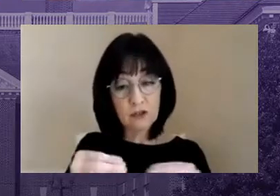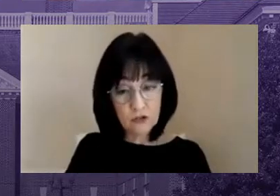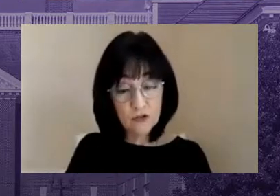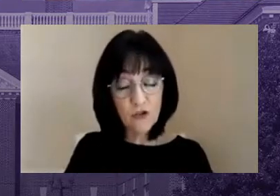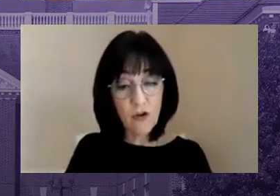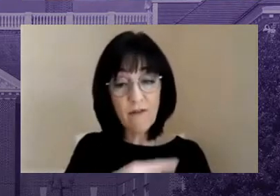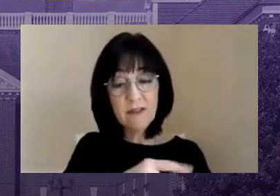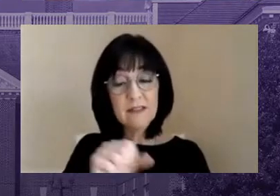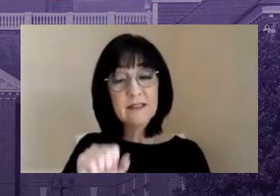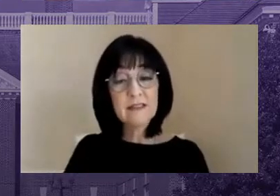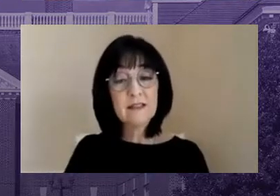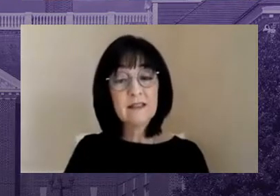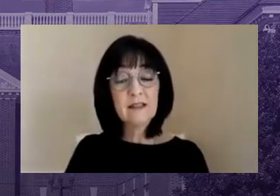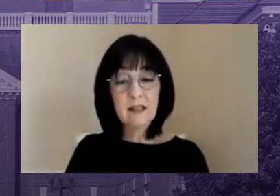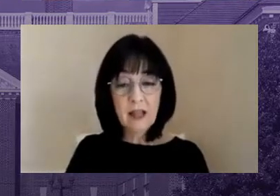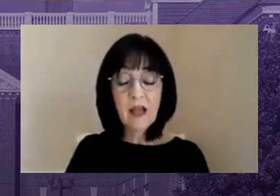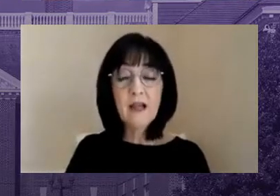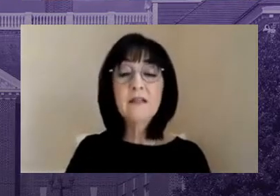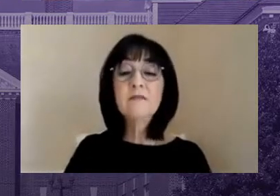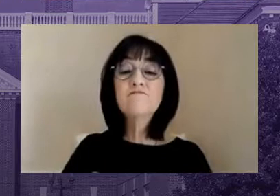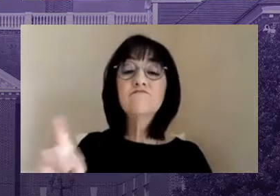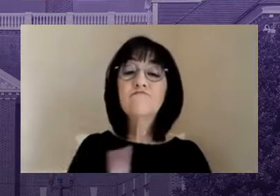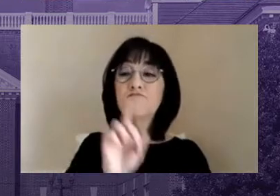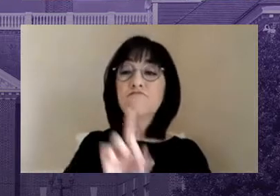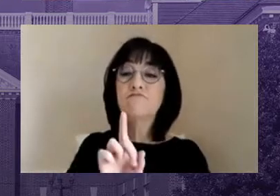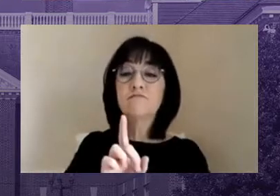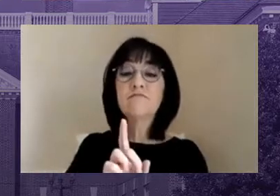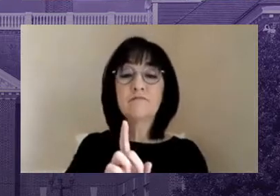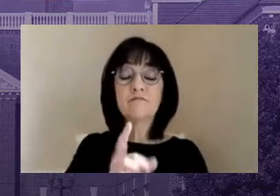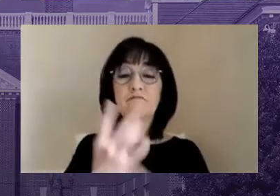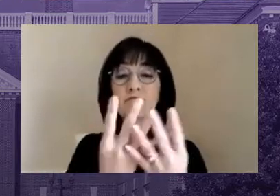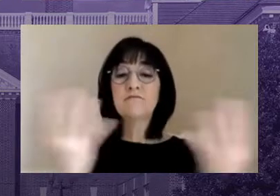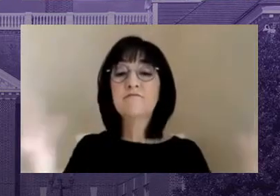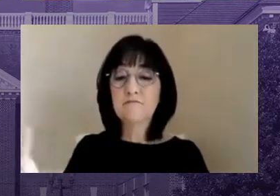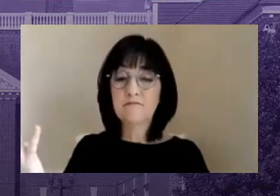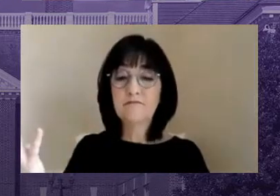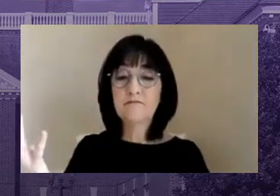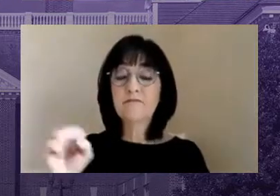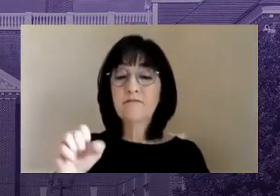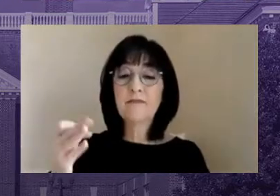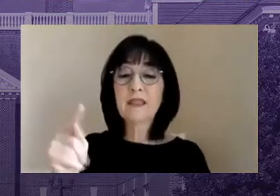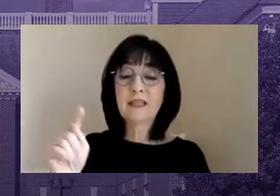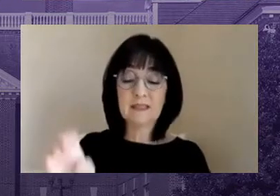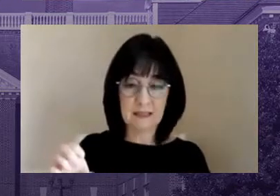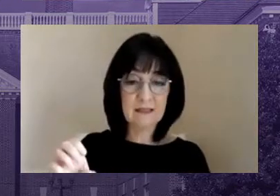the Senate and the House members on a day in April. This year due to the pandemic of course, we